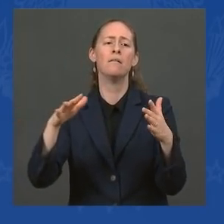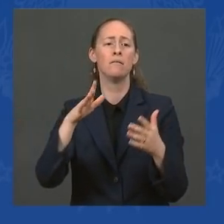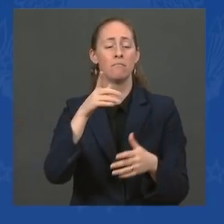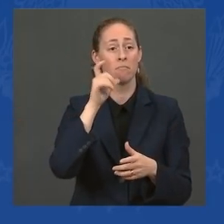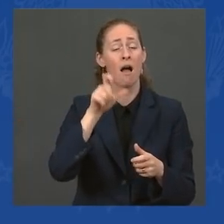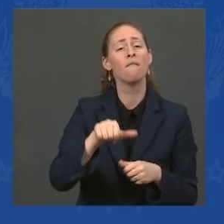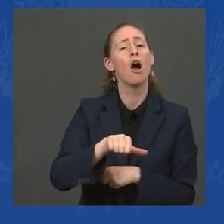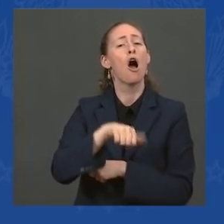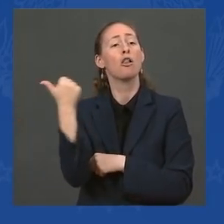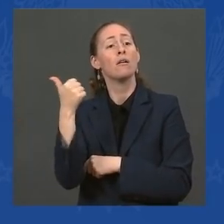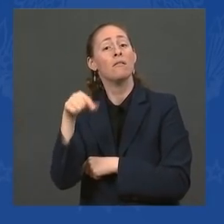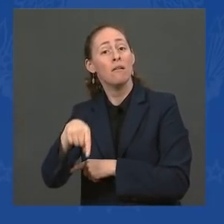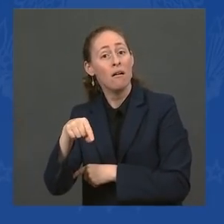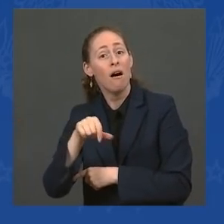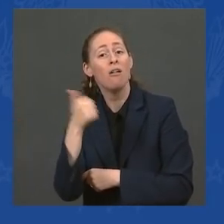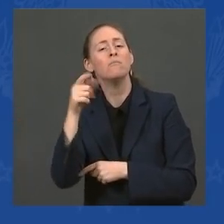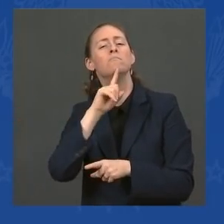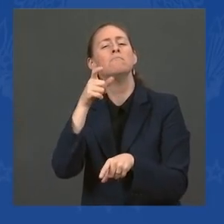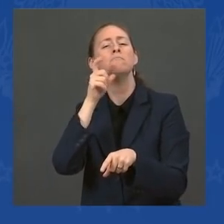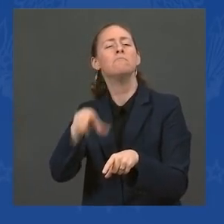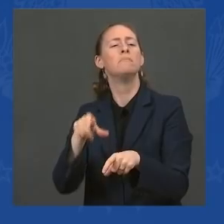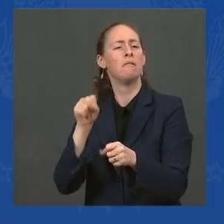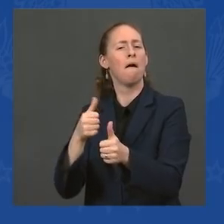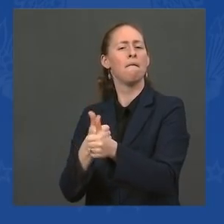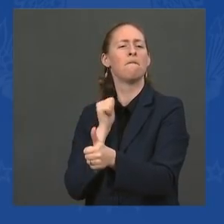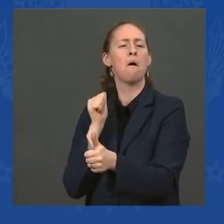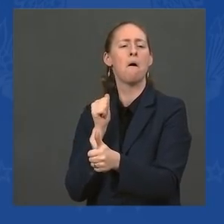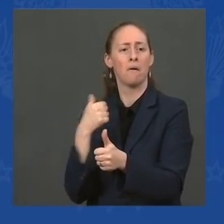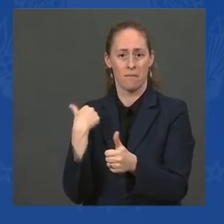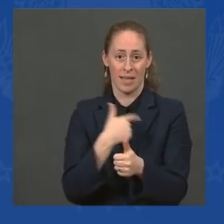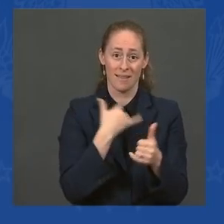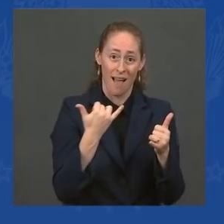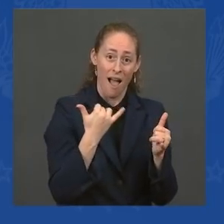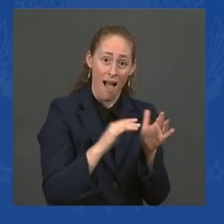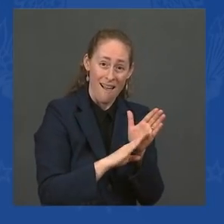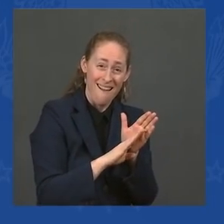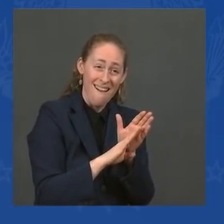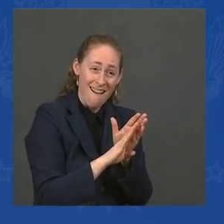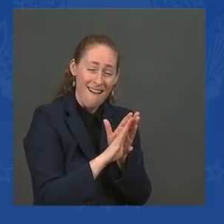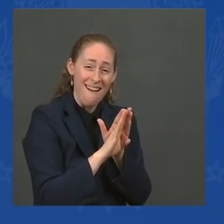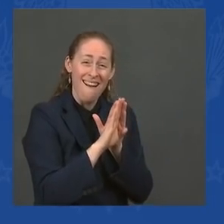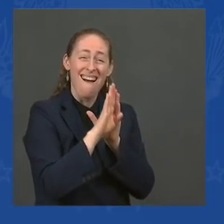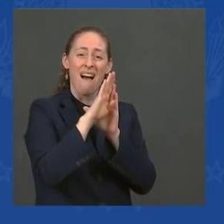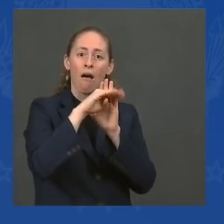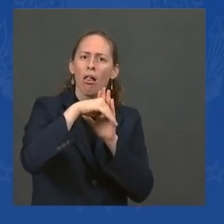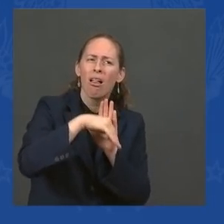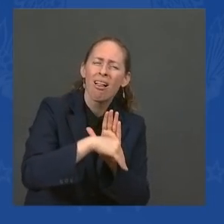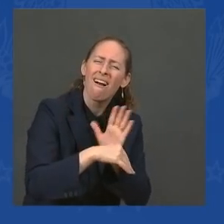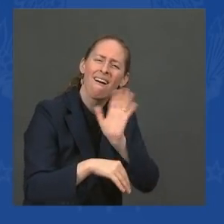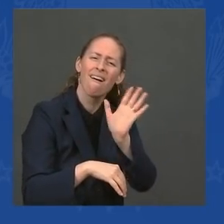making to undermine the progress that is underway. So, we really urge the administration and Congress